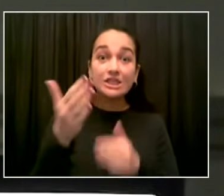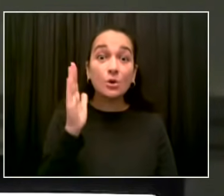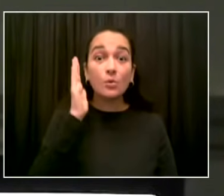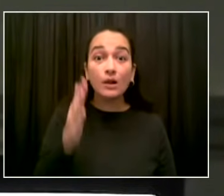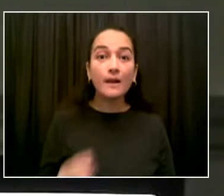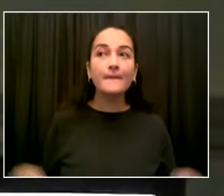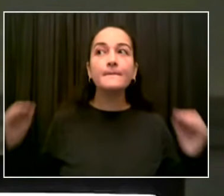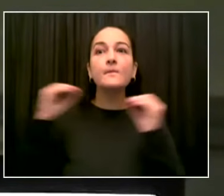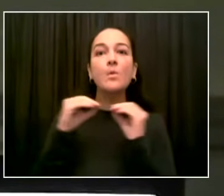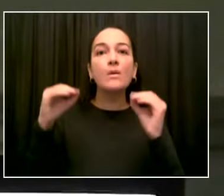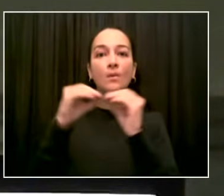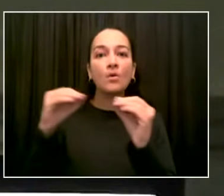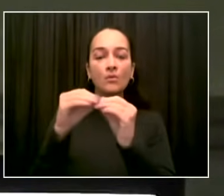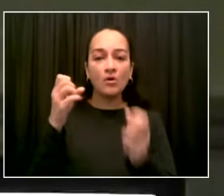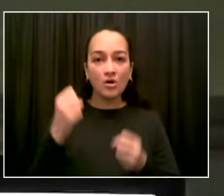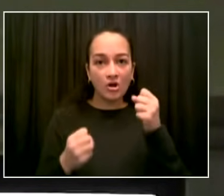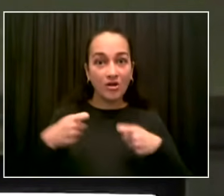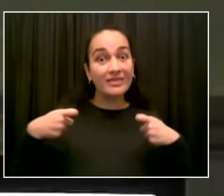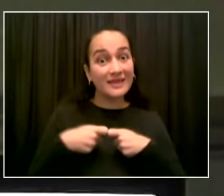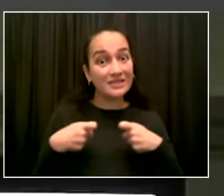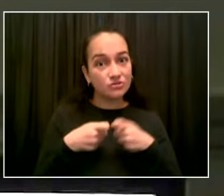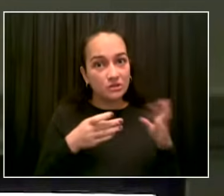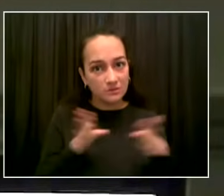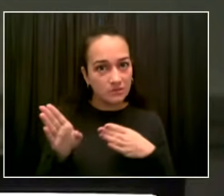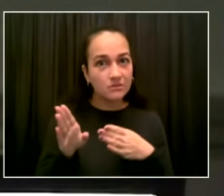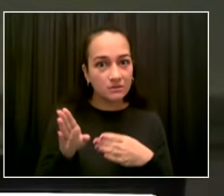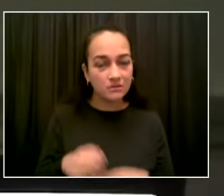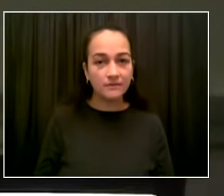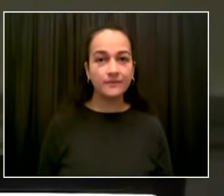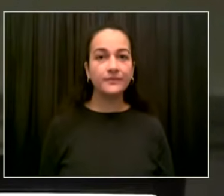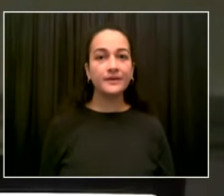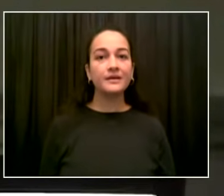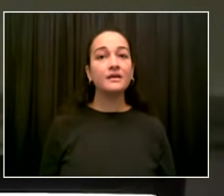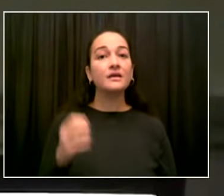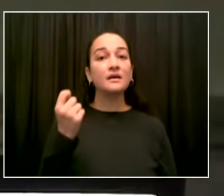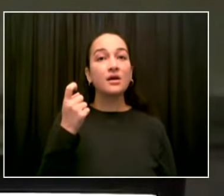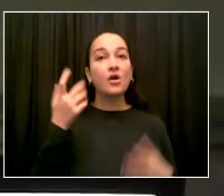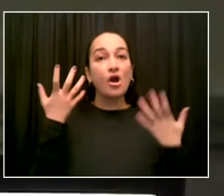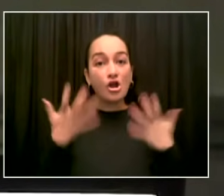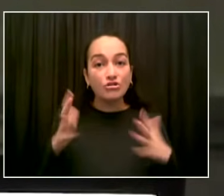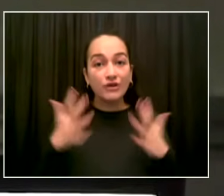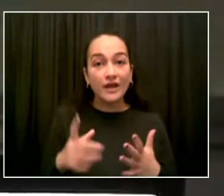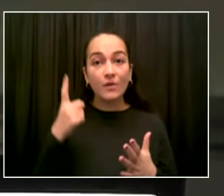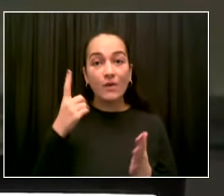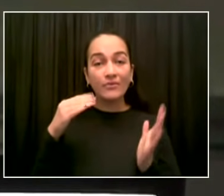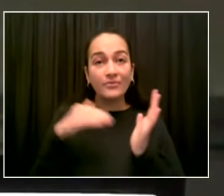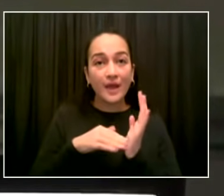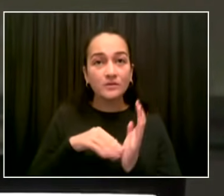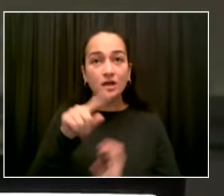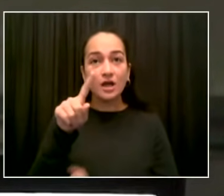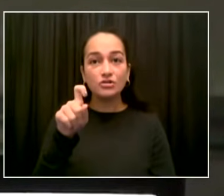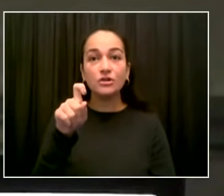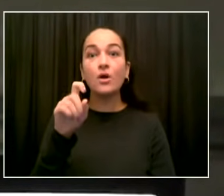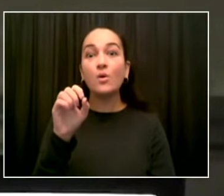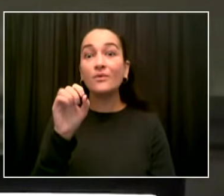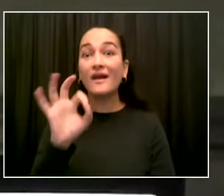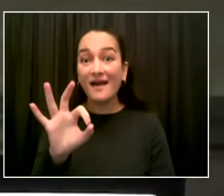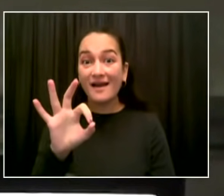LEADERSHIP TO REDUCE AT LEAST 1,000 ON-ROAD VEHICLES. IF YOU CHECK THE MAYOR'S PLANS, WE REDUCED ,1109